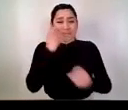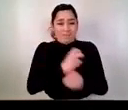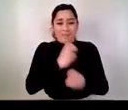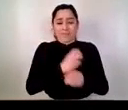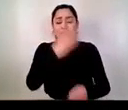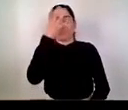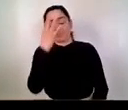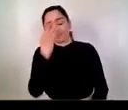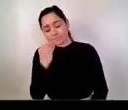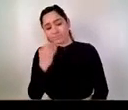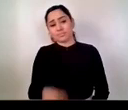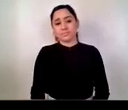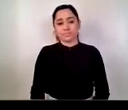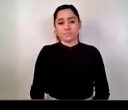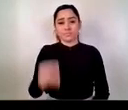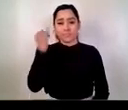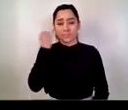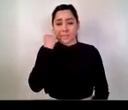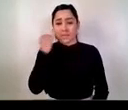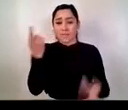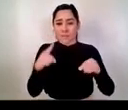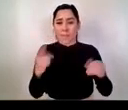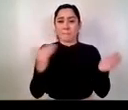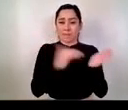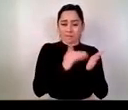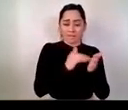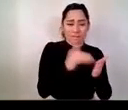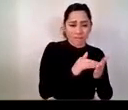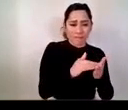If you consistently find yourself tired or not well rested during the day